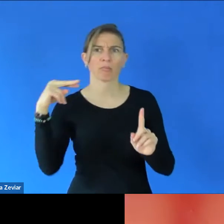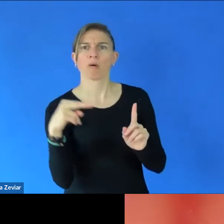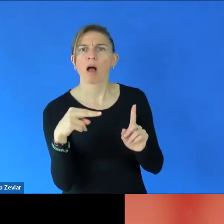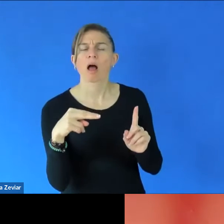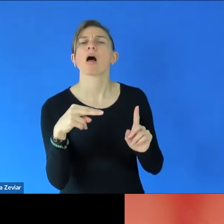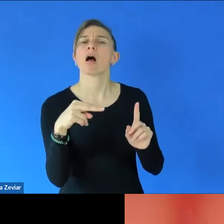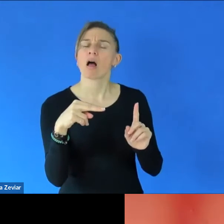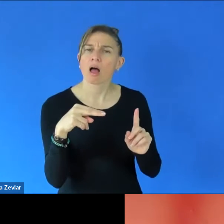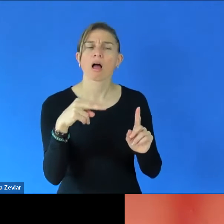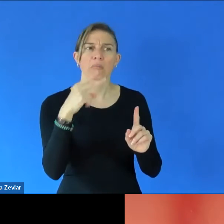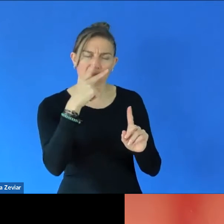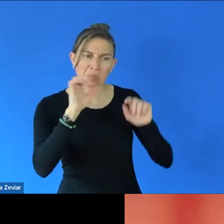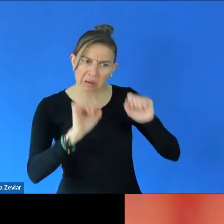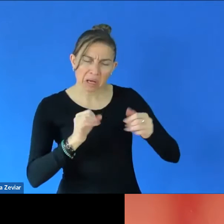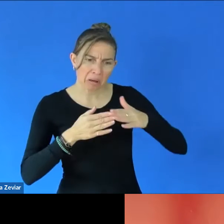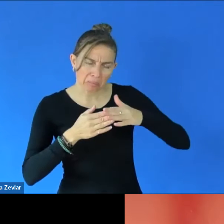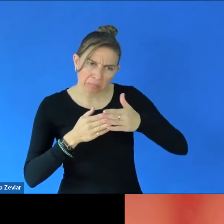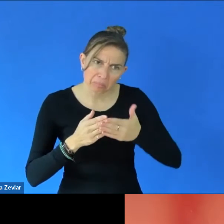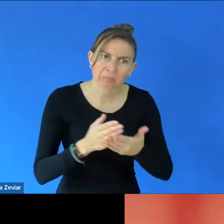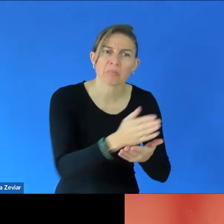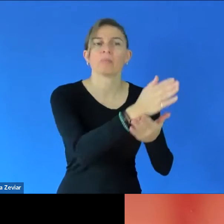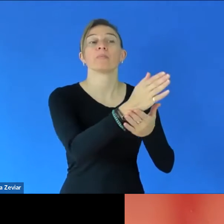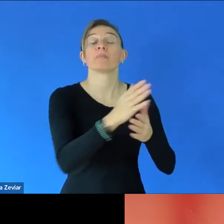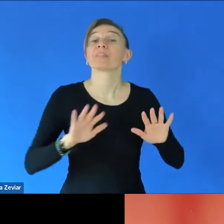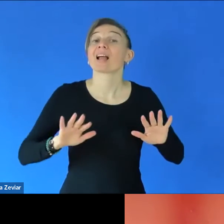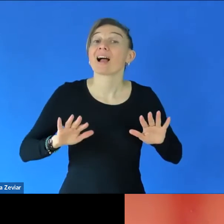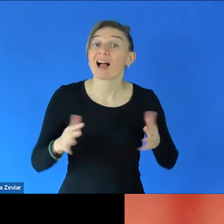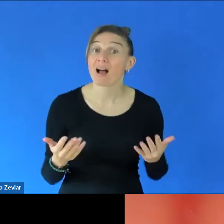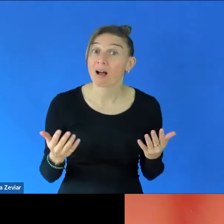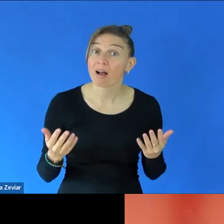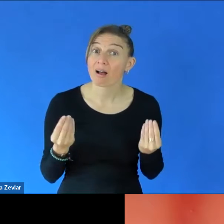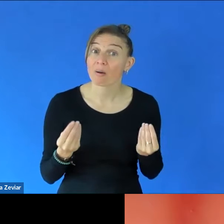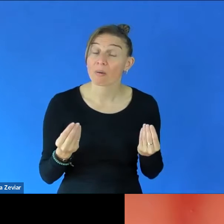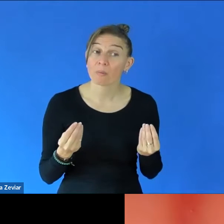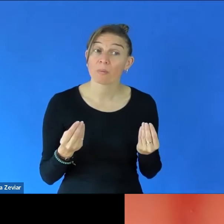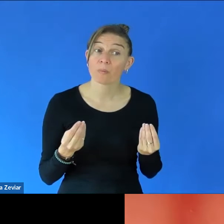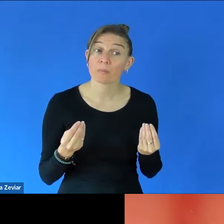And that was provided to us, to find the gaps in the policy level